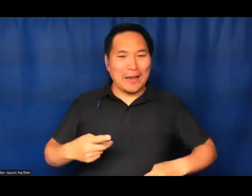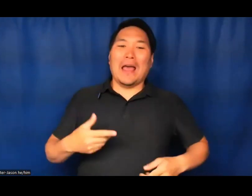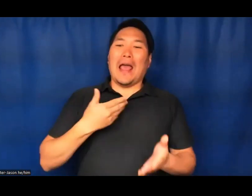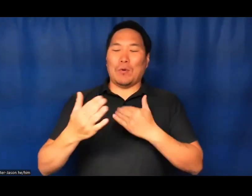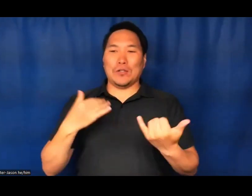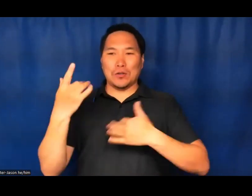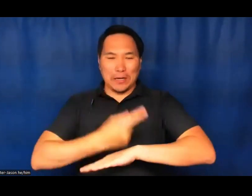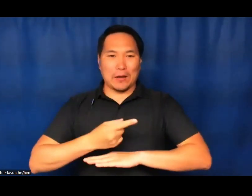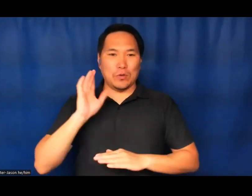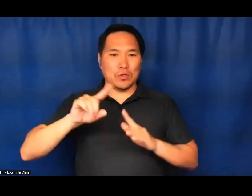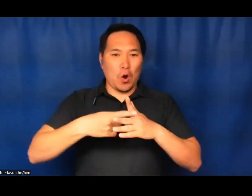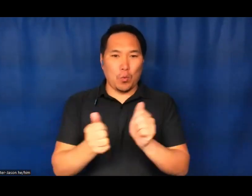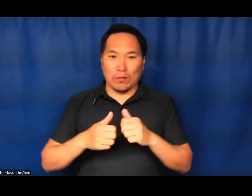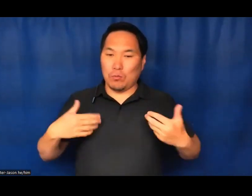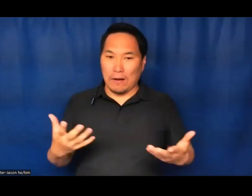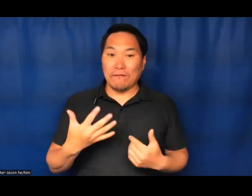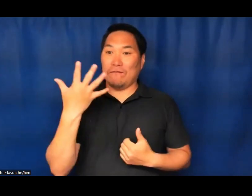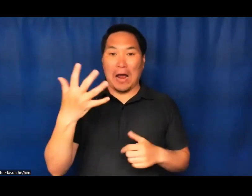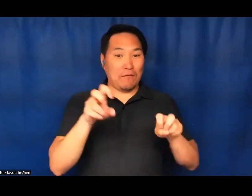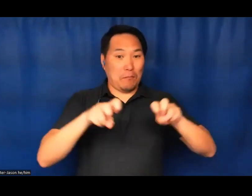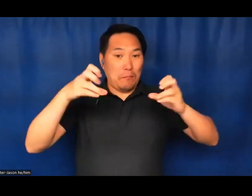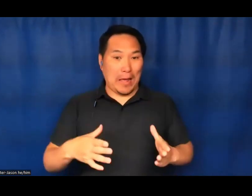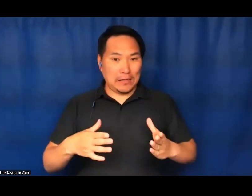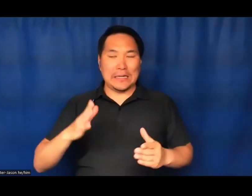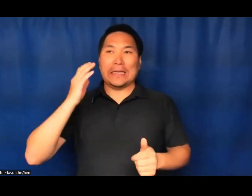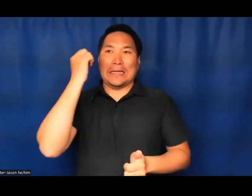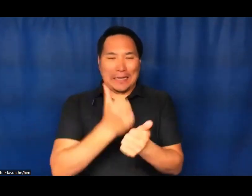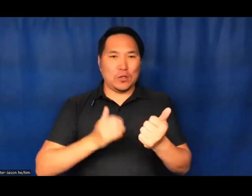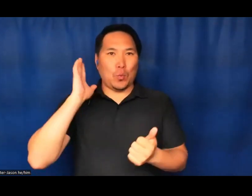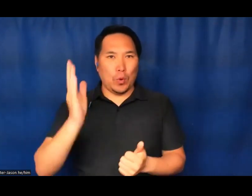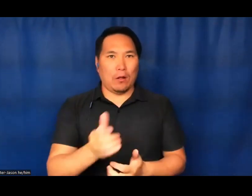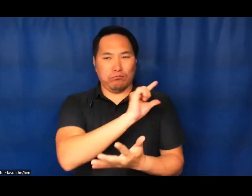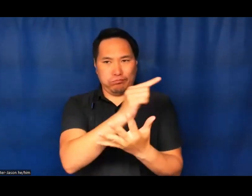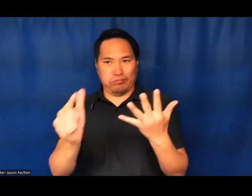We have 5 panelists us. Each of them will speak no more than 10 minutes.